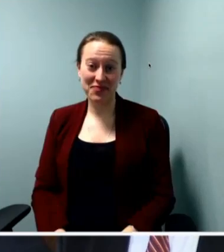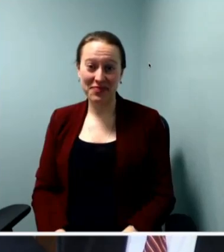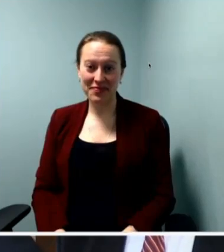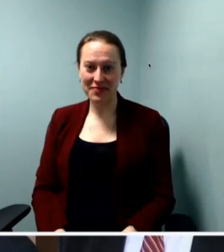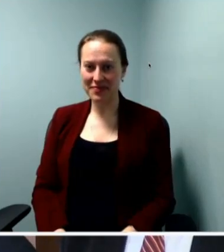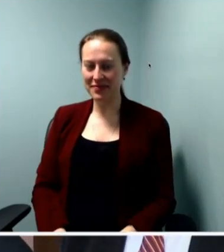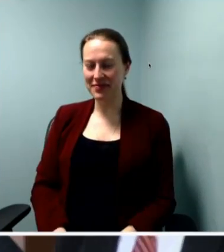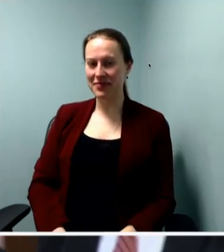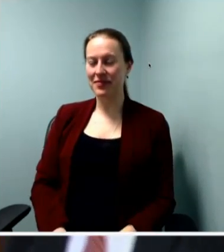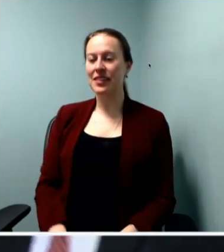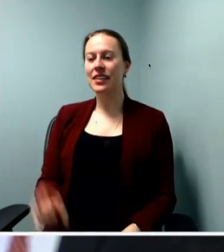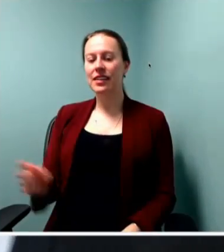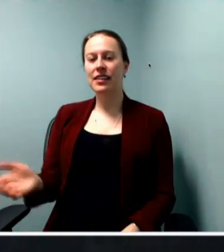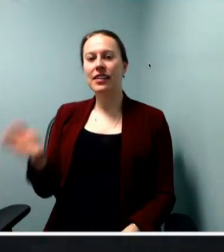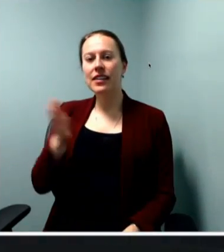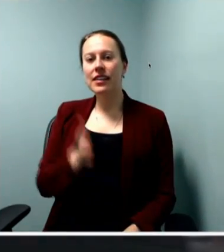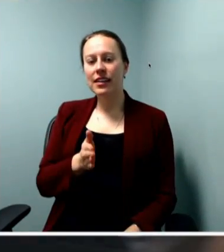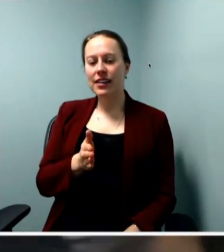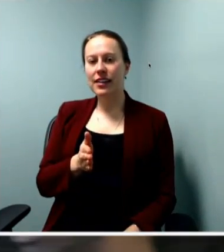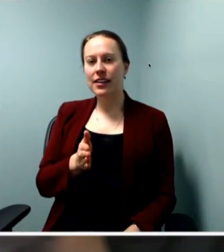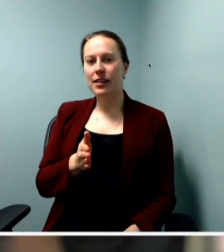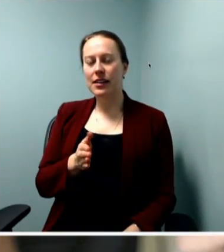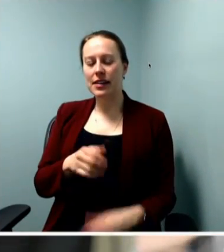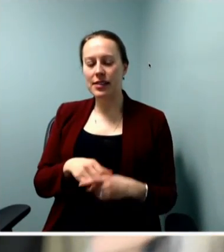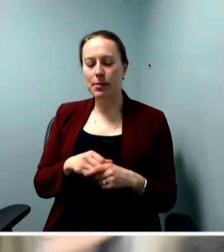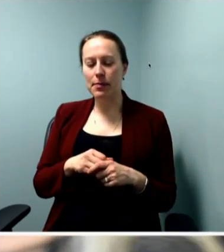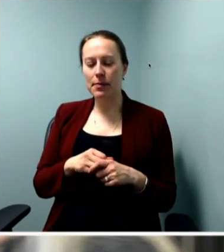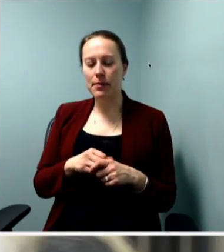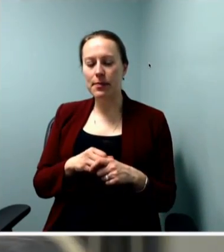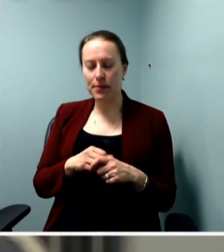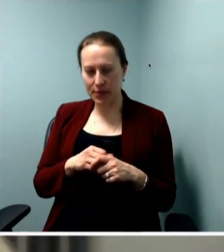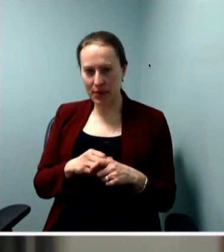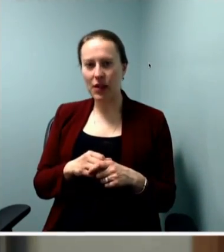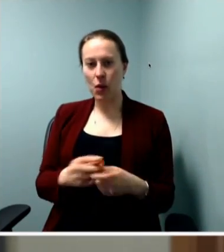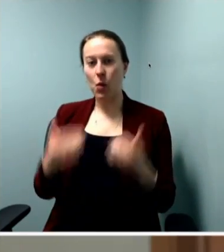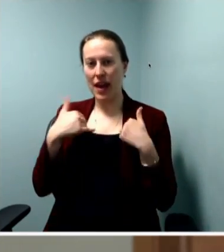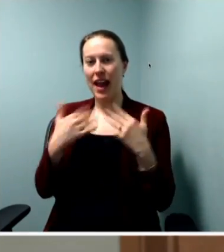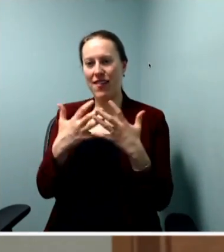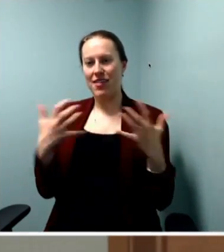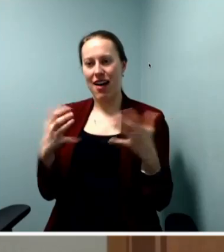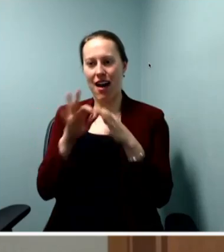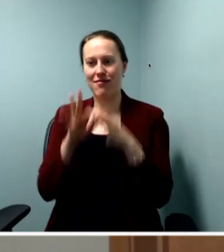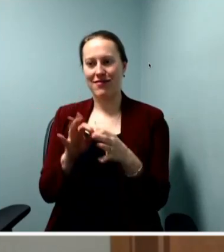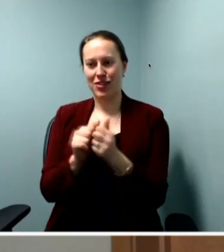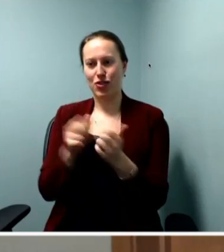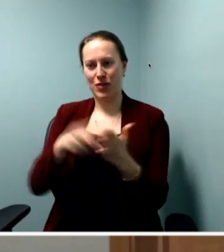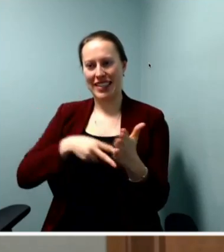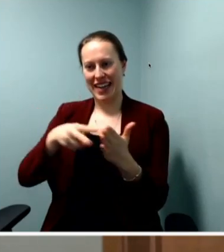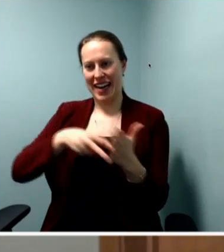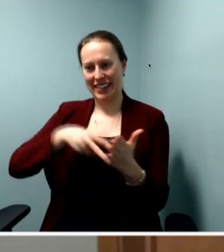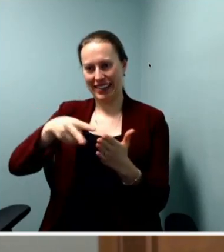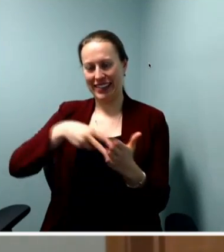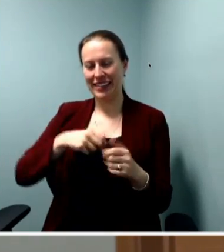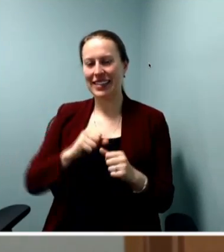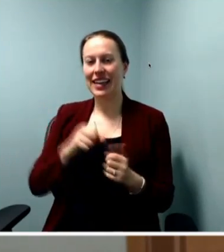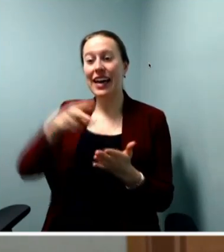I mean, we have this a lot with dance is that dance teachers do want to be inclusive